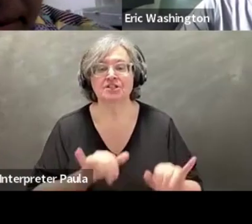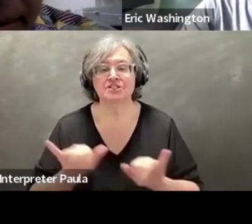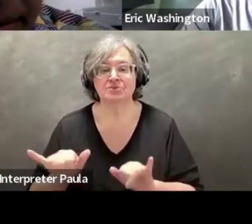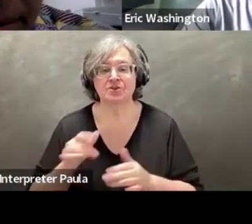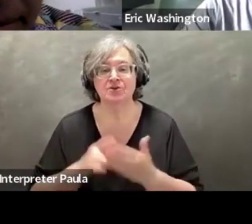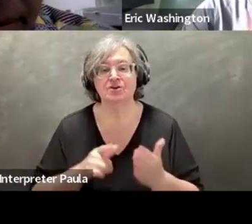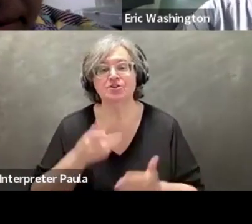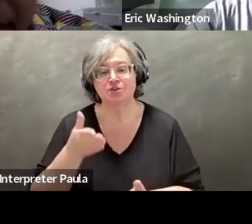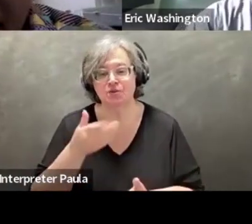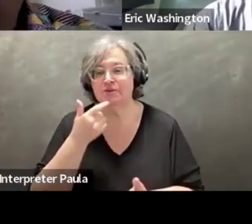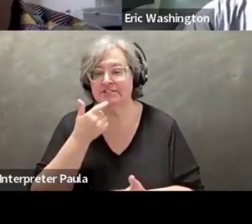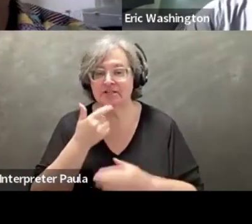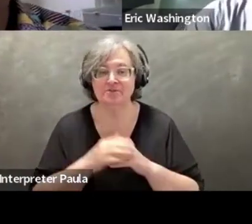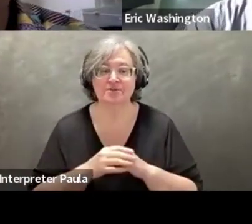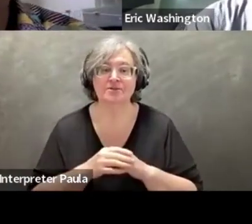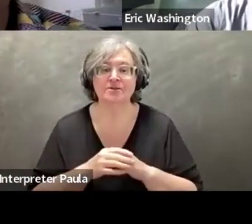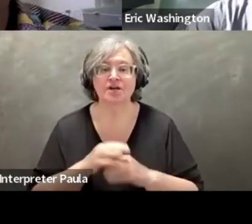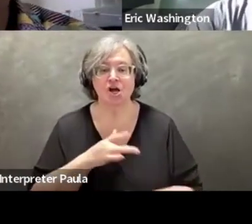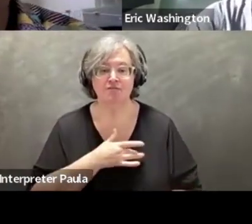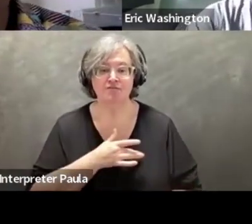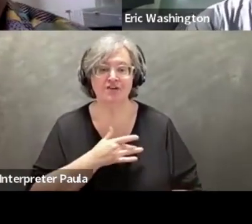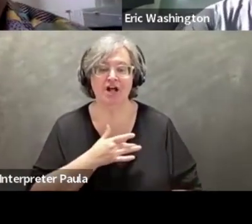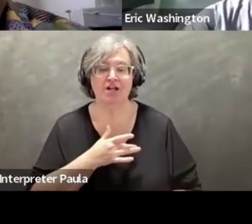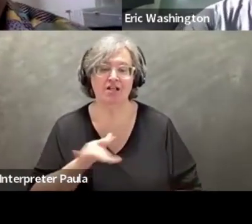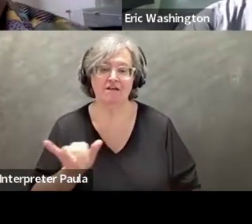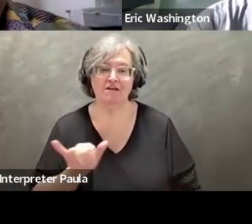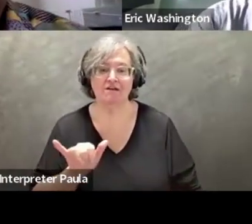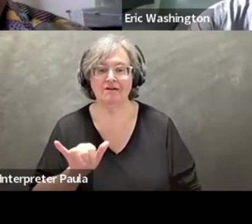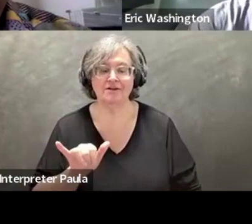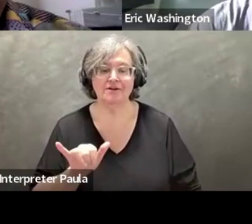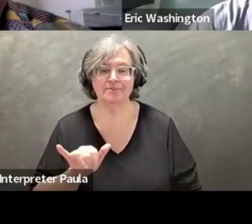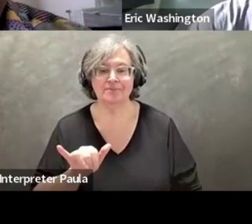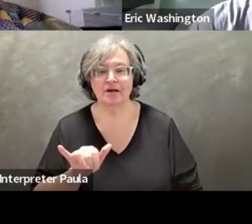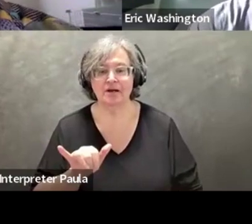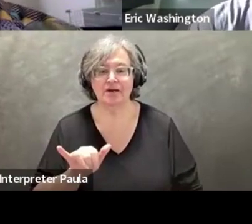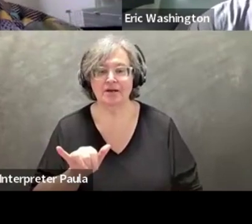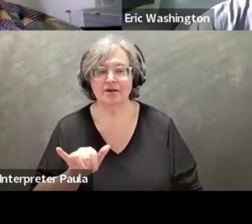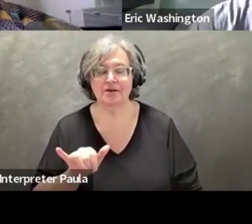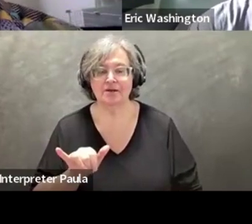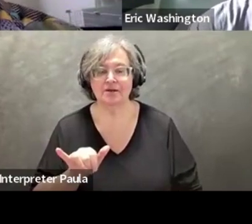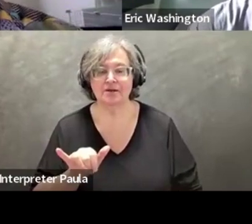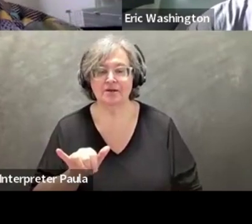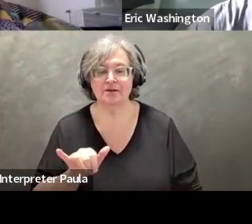to what you said, I feel like that, you know, I it, you know,